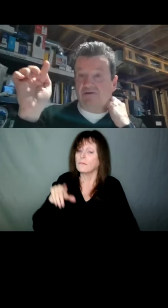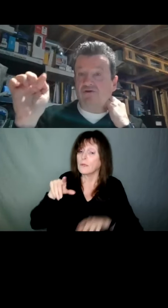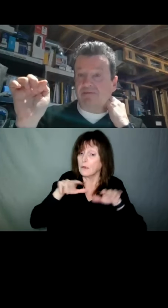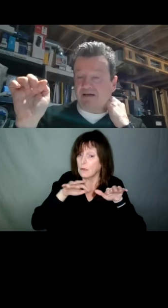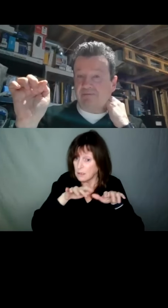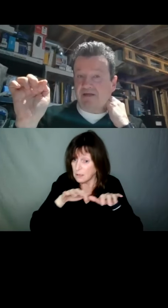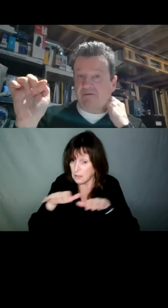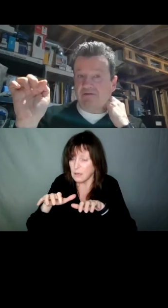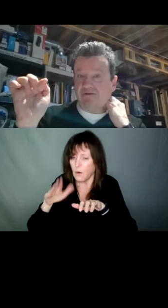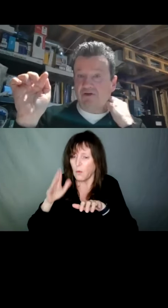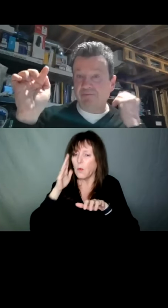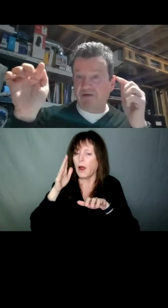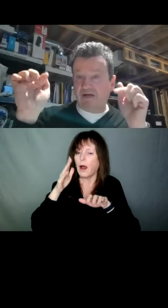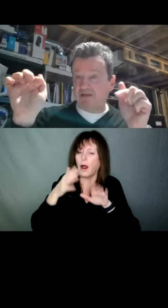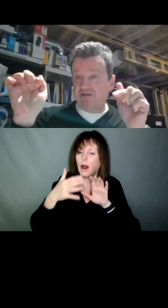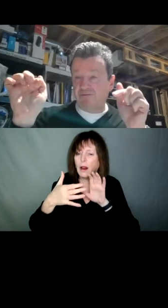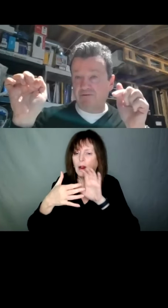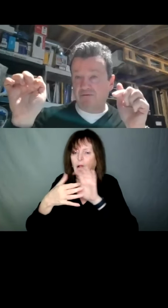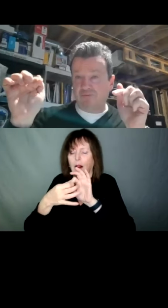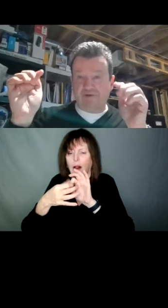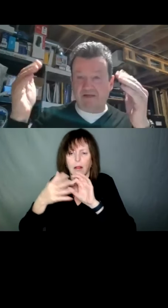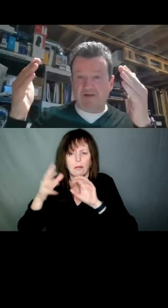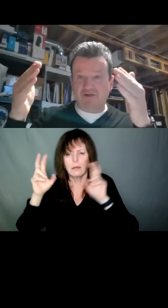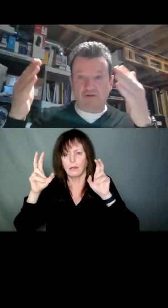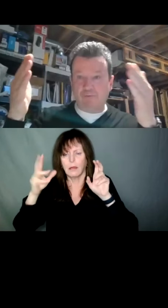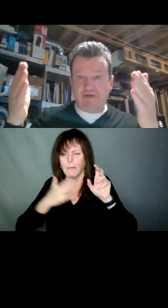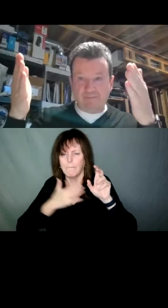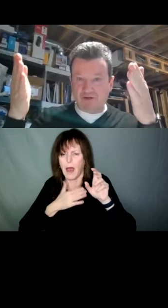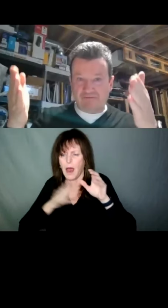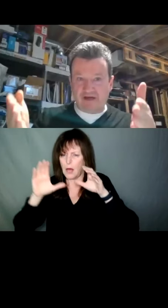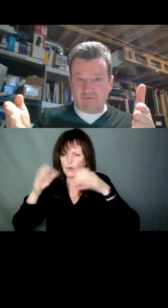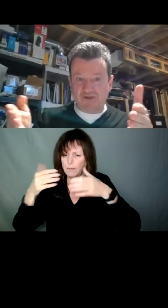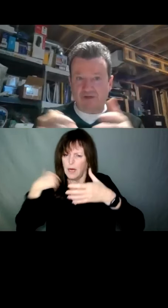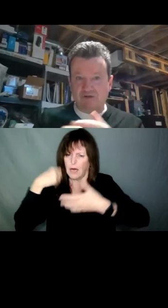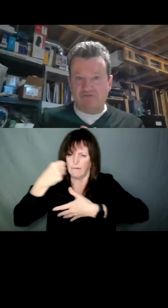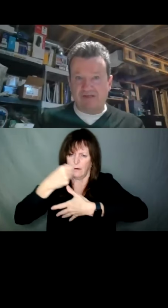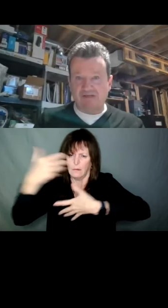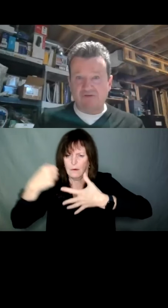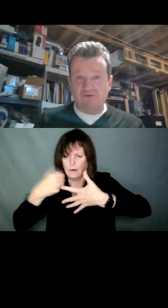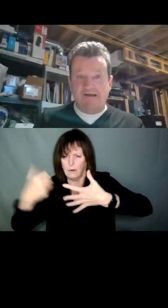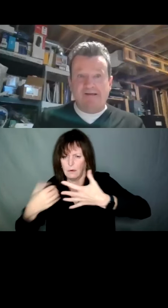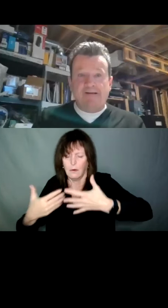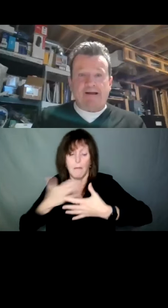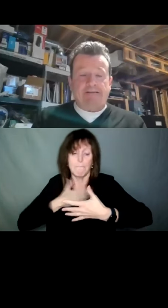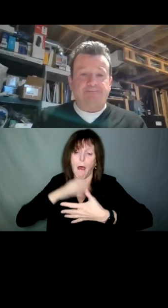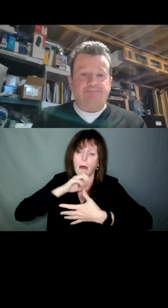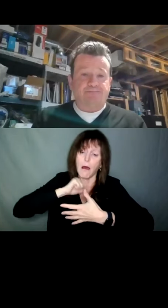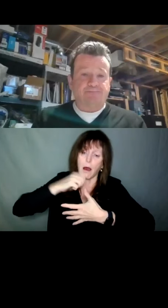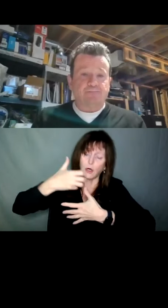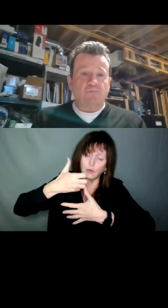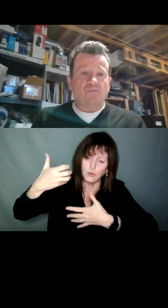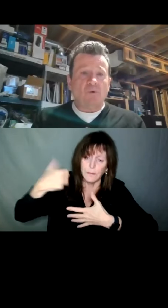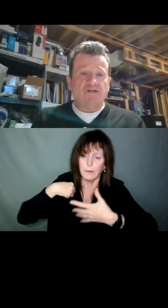in order to get that. Next slide John. When you go on, you will be asked to pick your group eligibility.